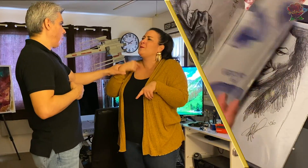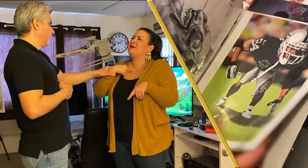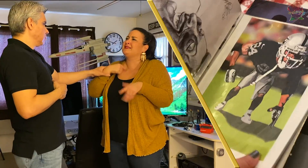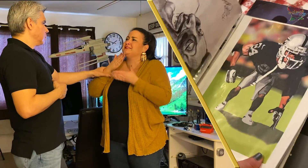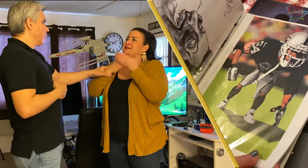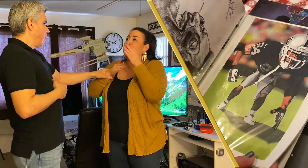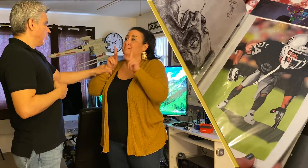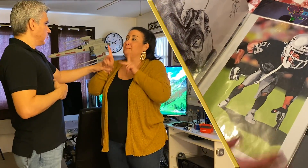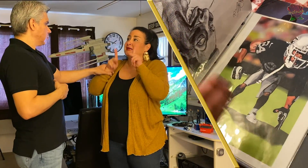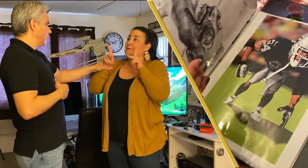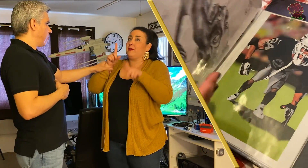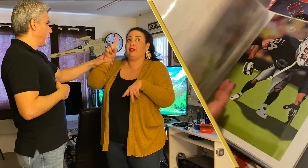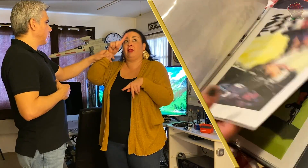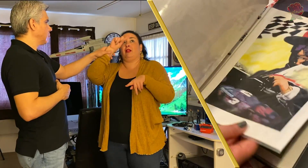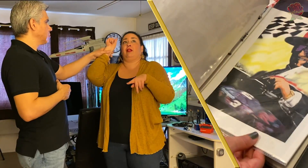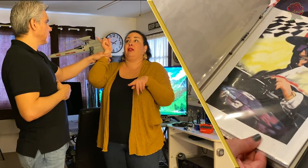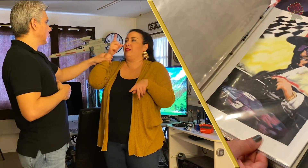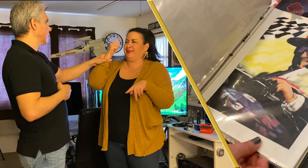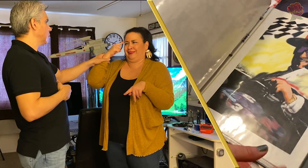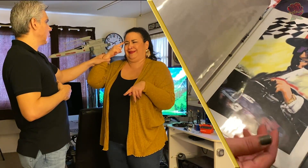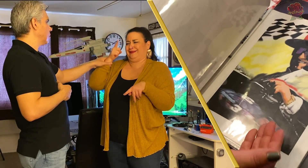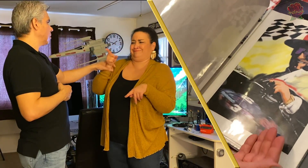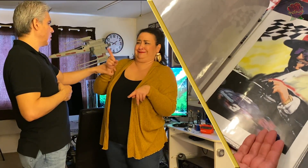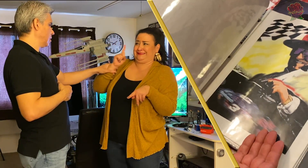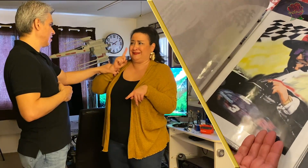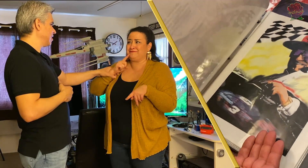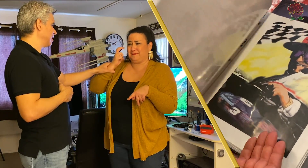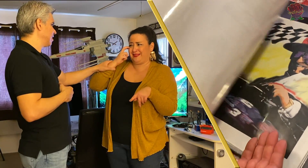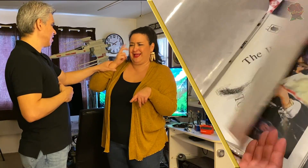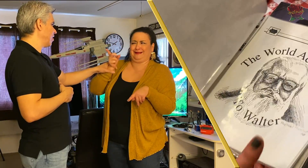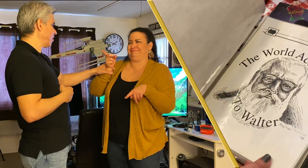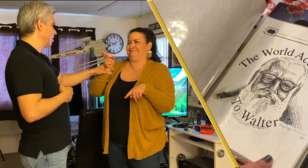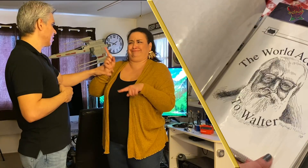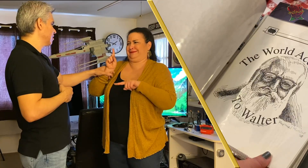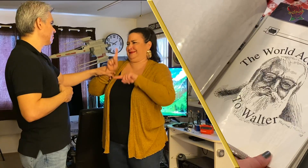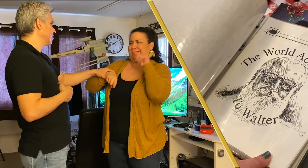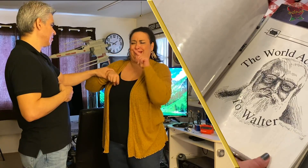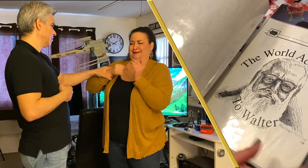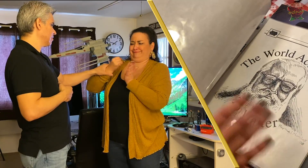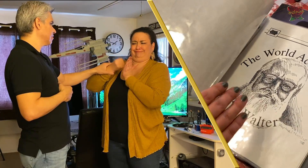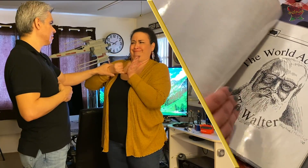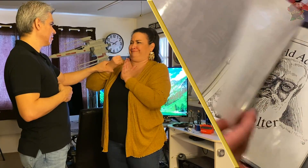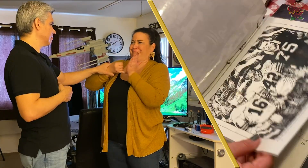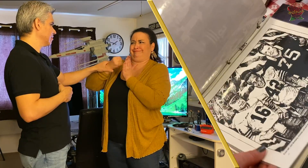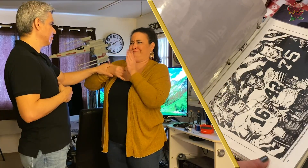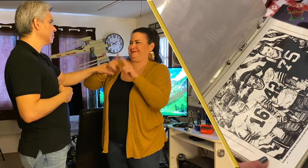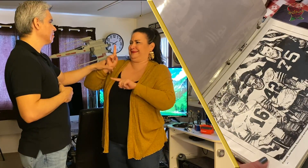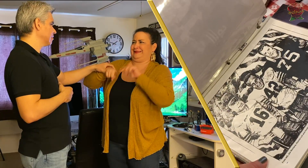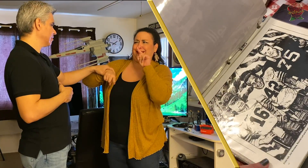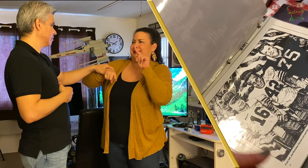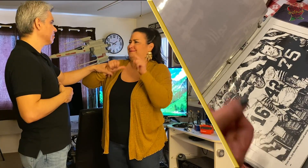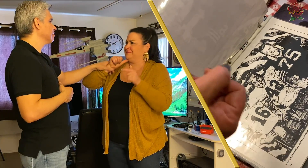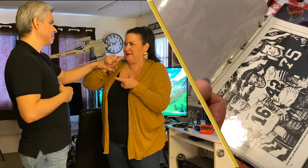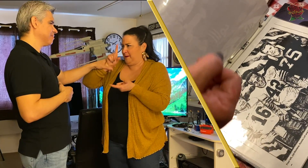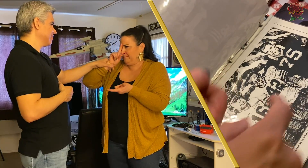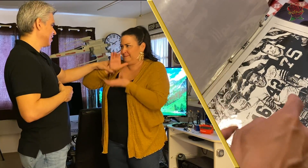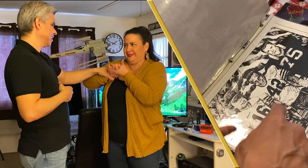You told me some people doubt your ability to create art because you're DeafBlind.